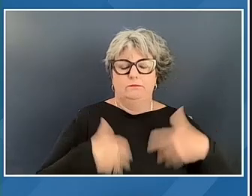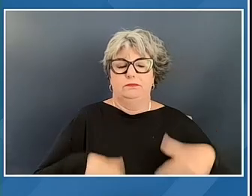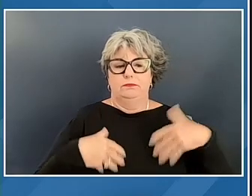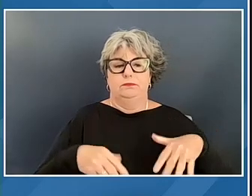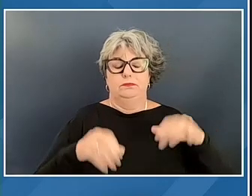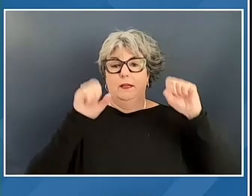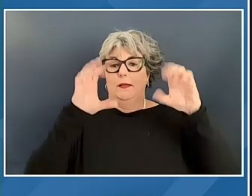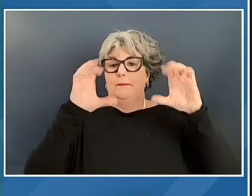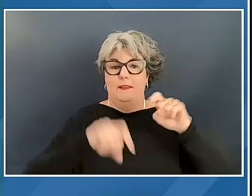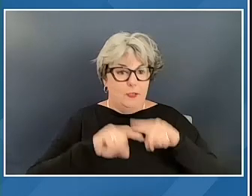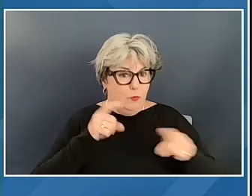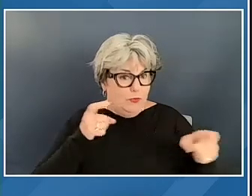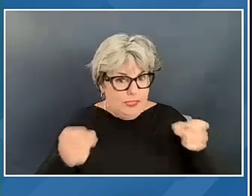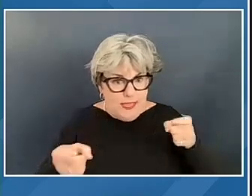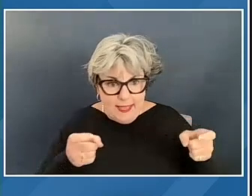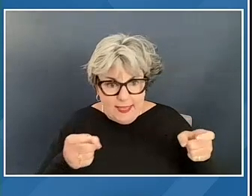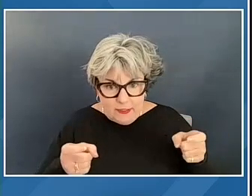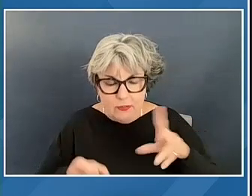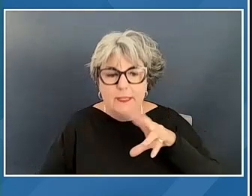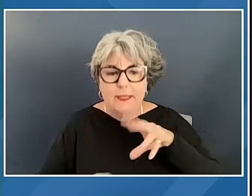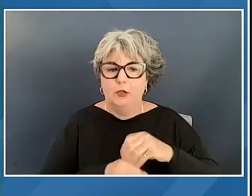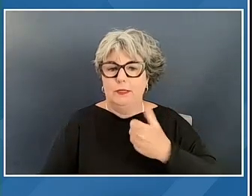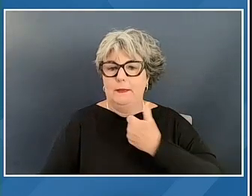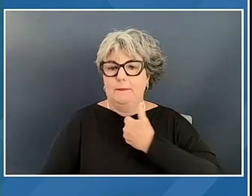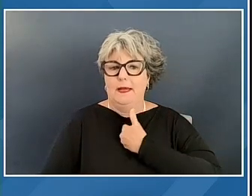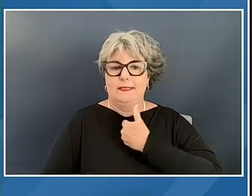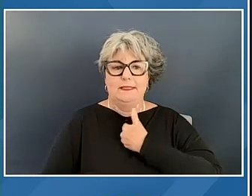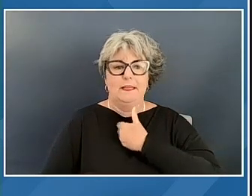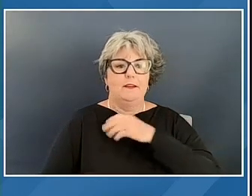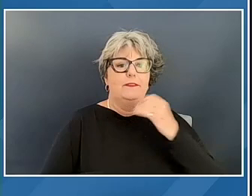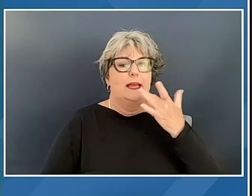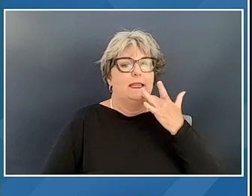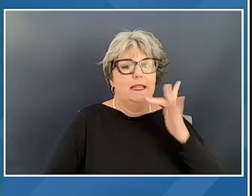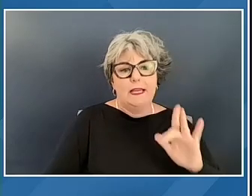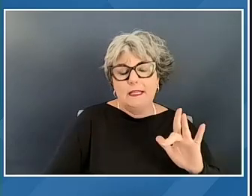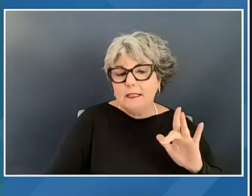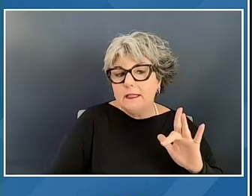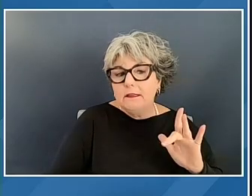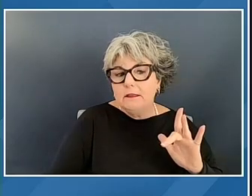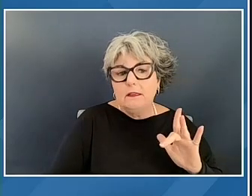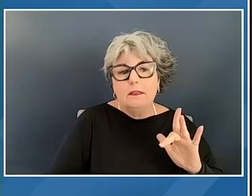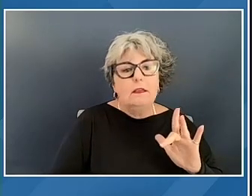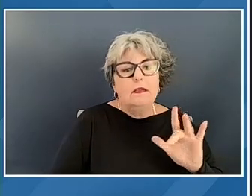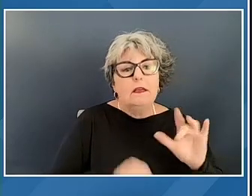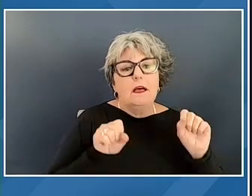including myself, for a little bit. And luckily I was able to, over multiple